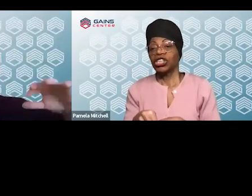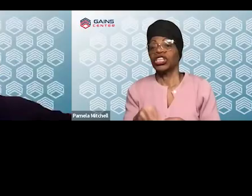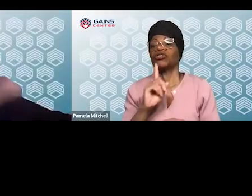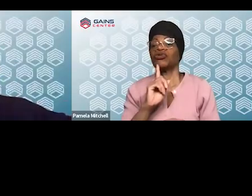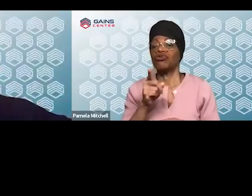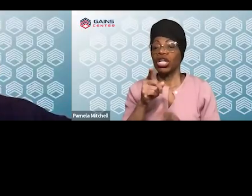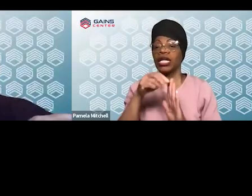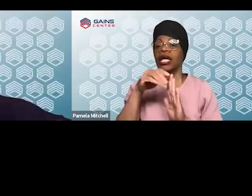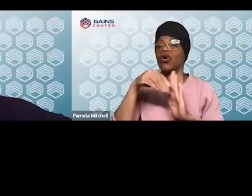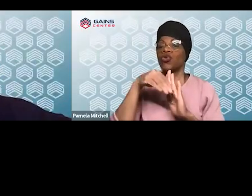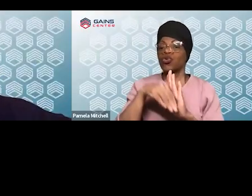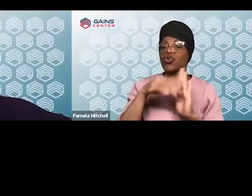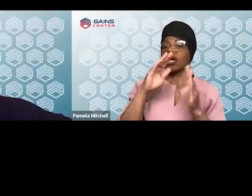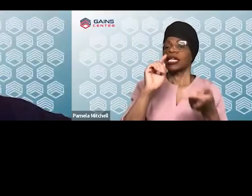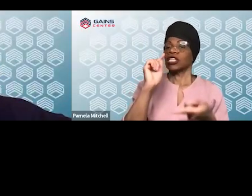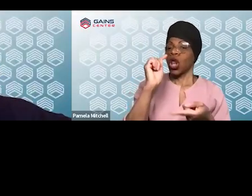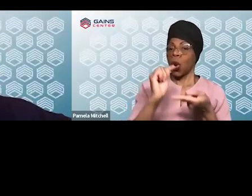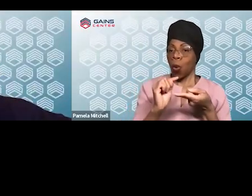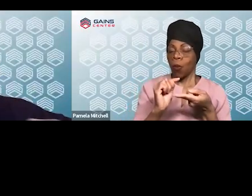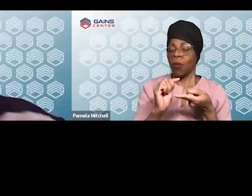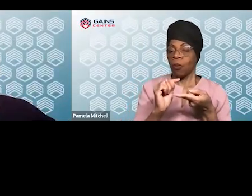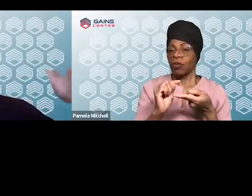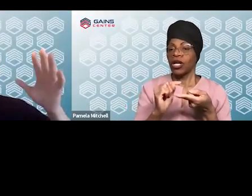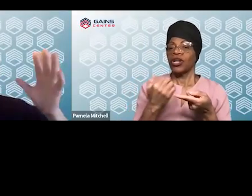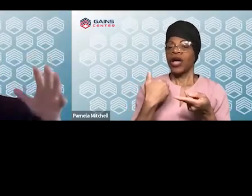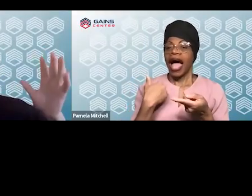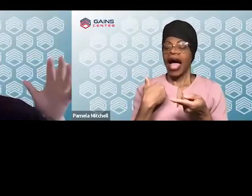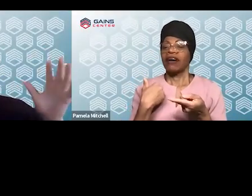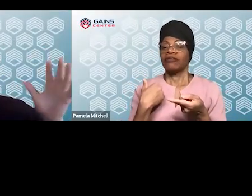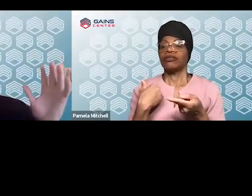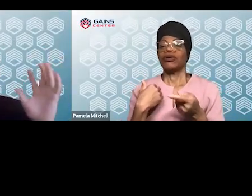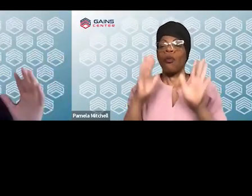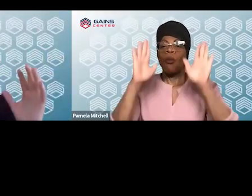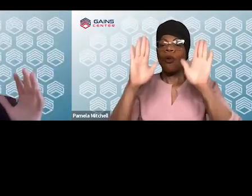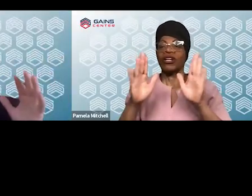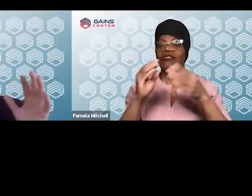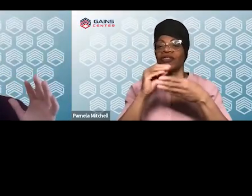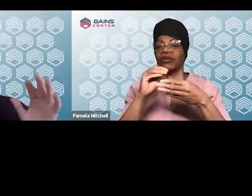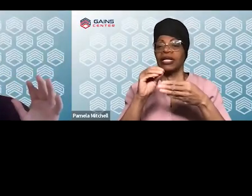You get tremendously beneficial effects. I think the same thing is potentially very true